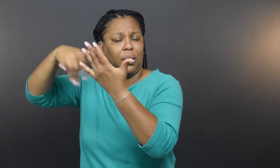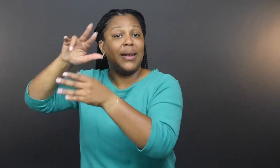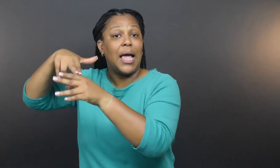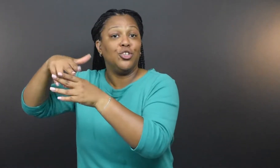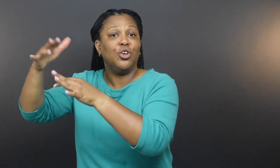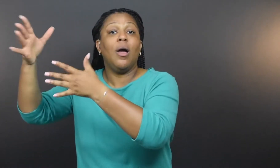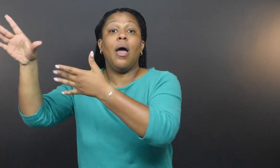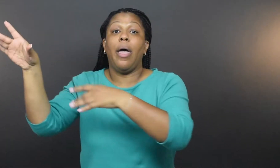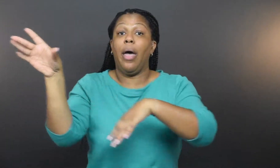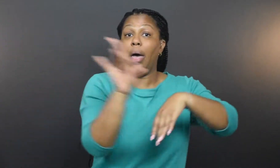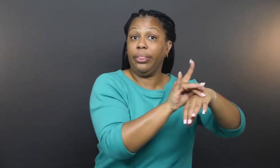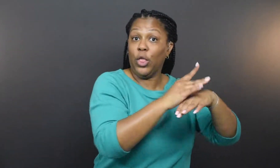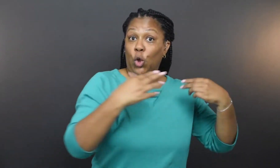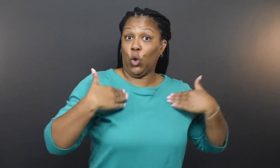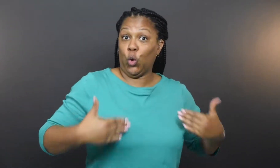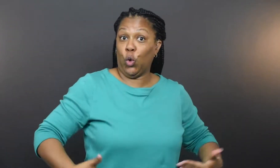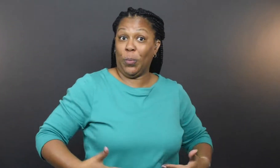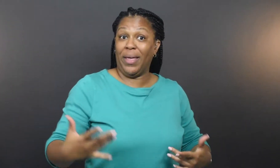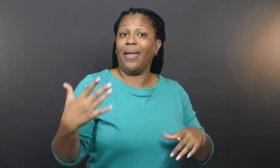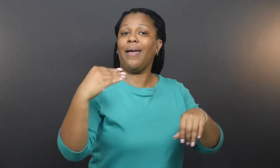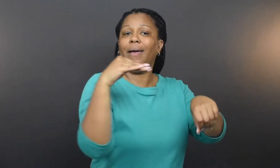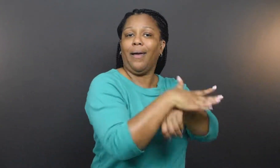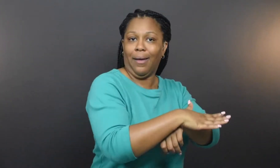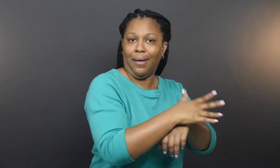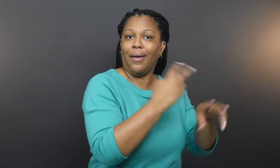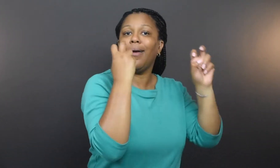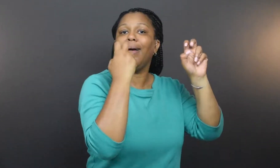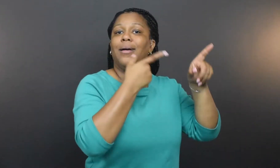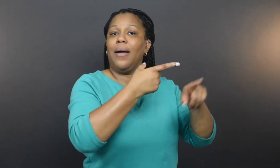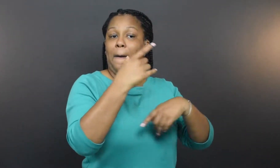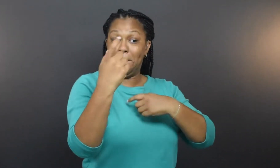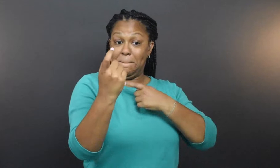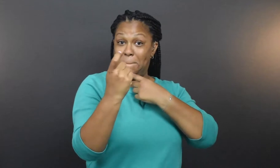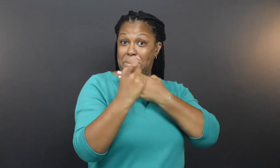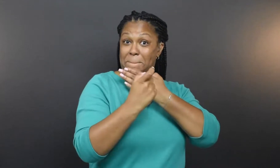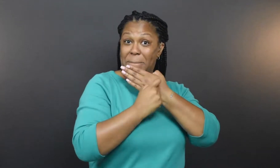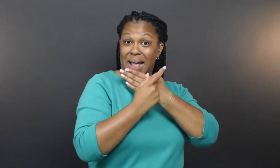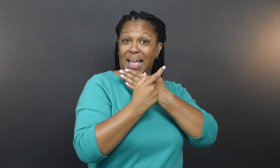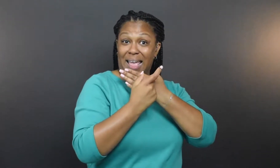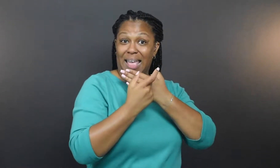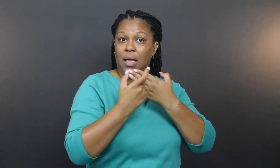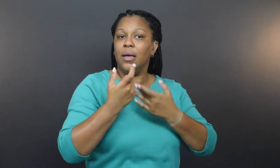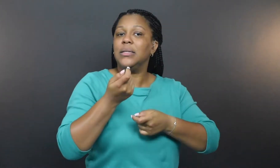with humans infected incidentally when we’re bitten instead of animal hosts.